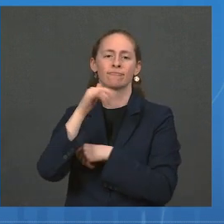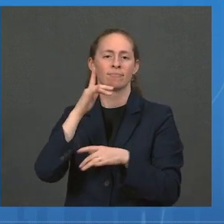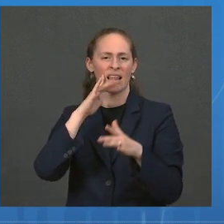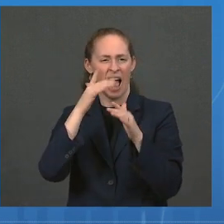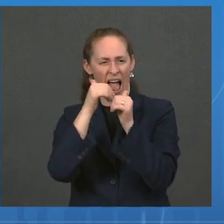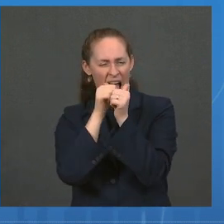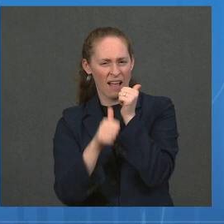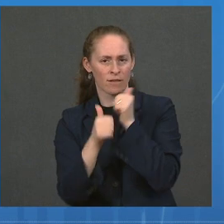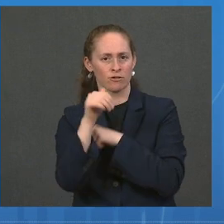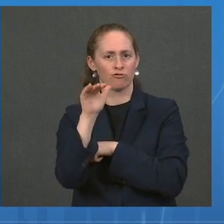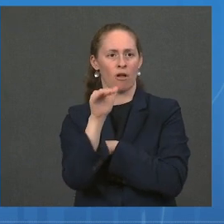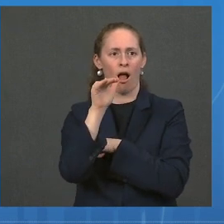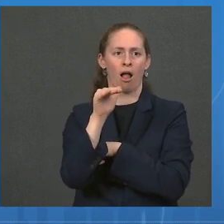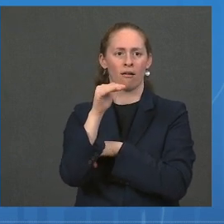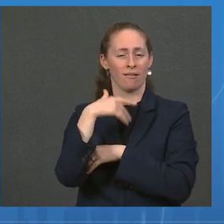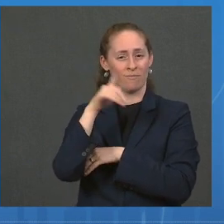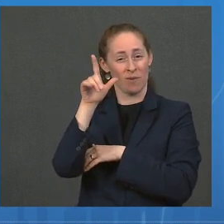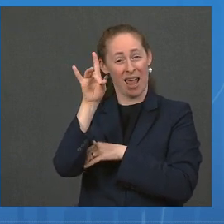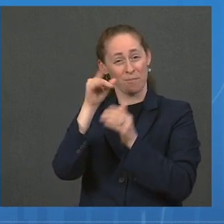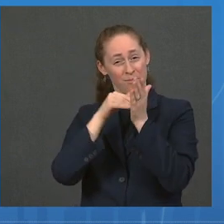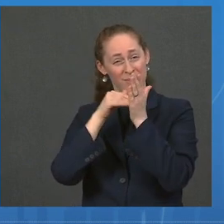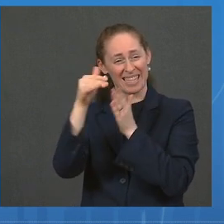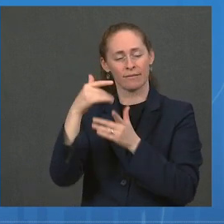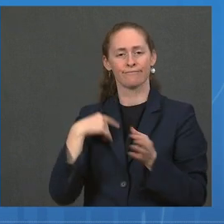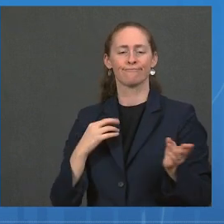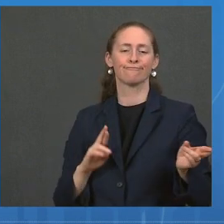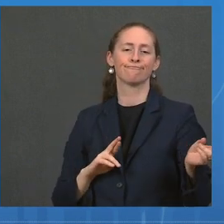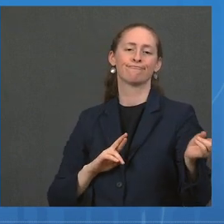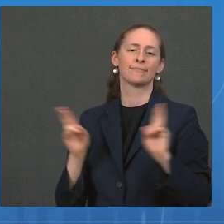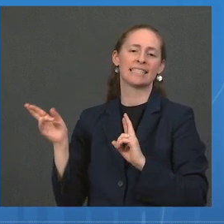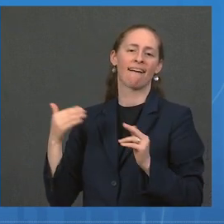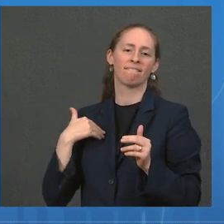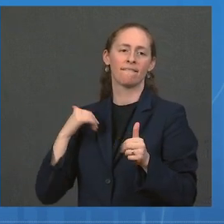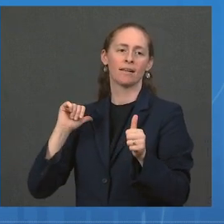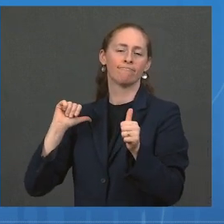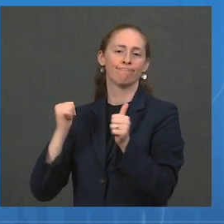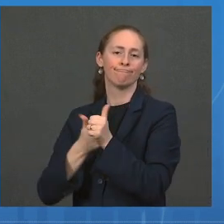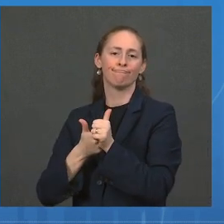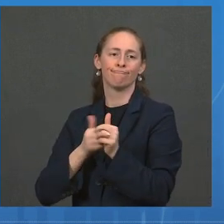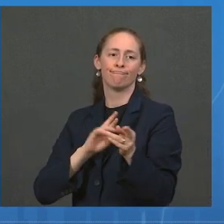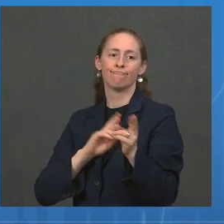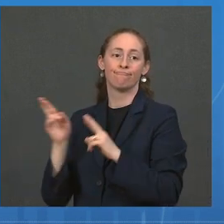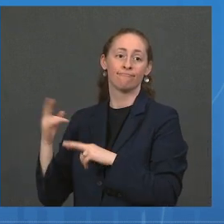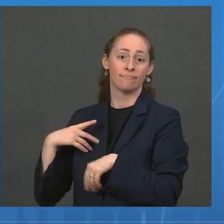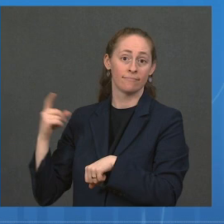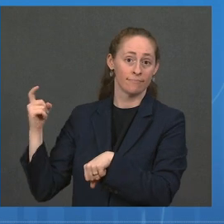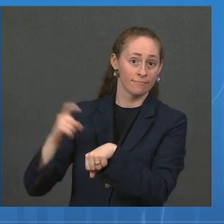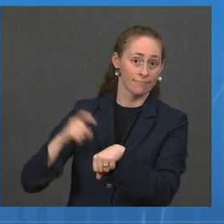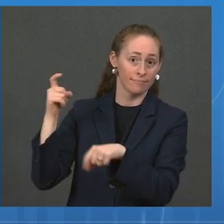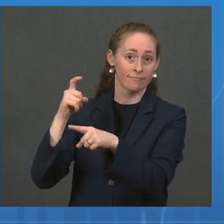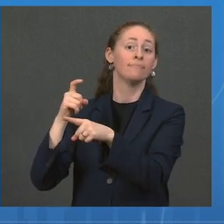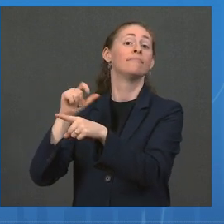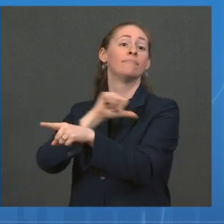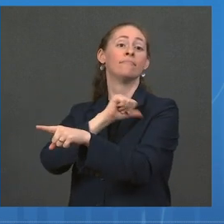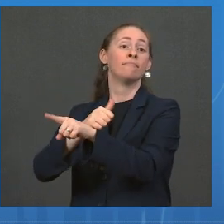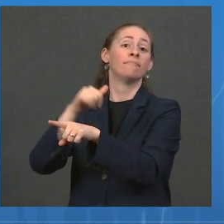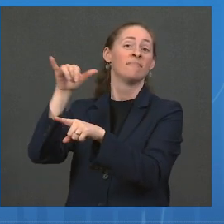that's 28 million in total -- as soon as the vaccine is authorized by the FDA. So, the first step in the process,